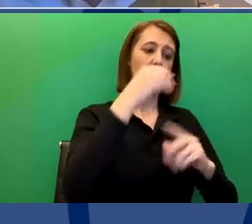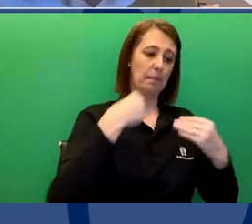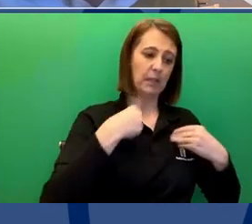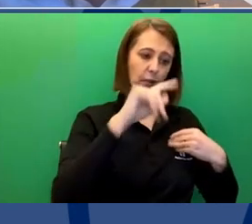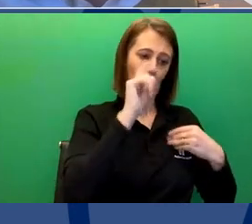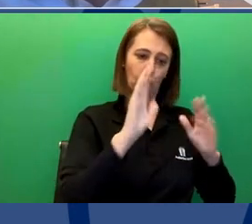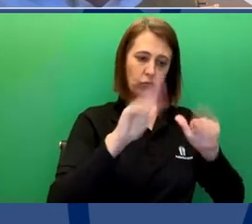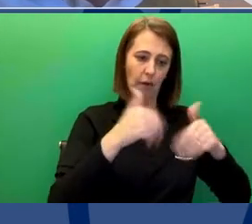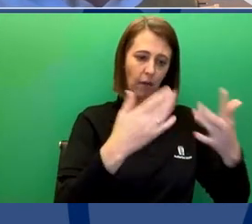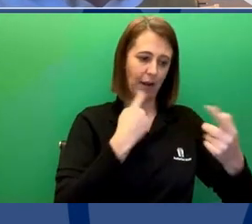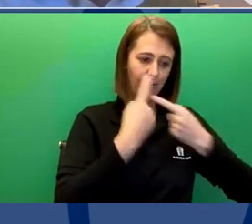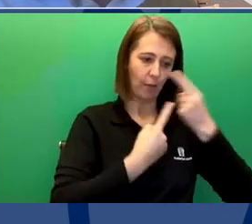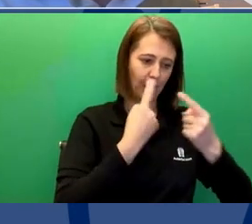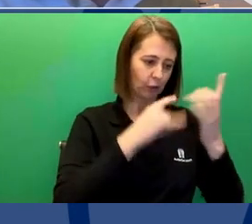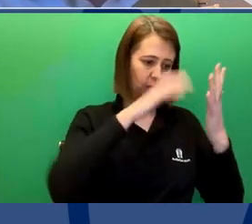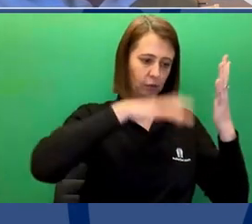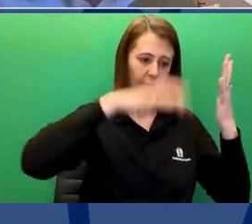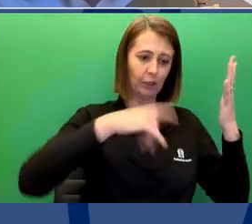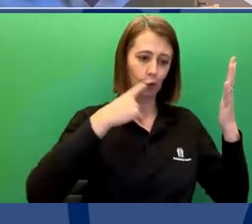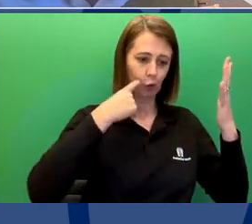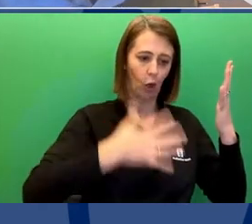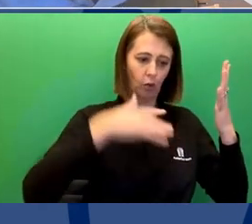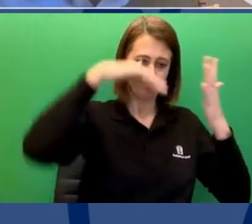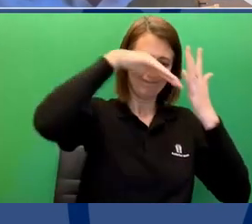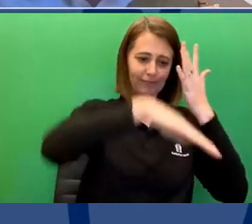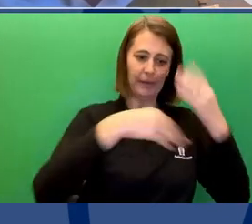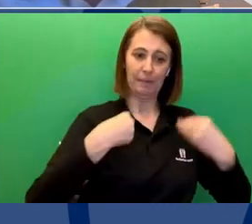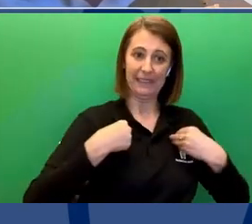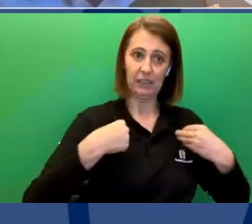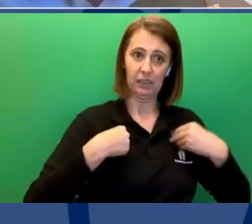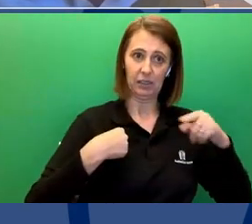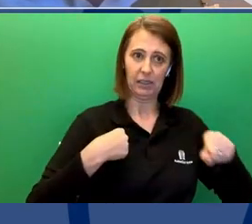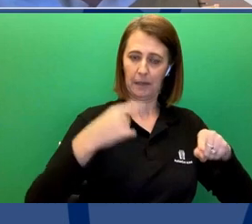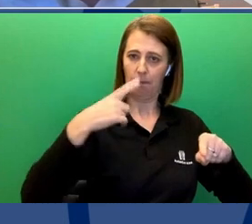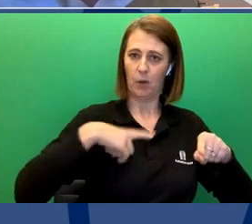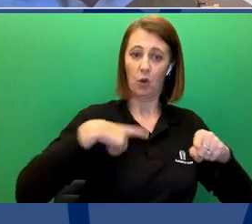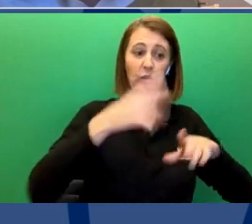a decline in turnover because they were a new business or because their business revenue